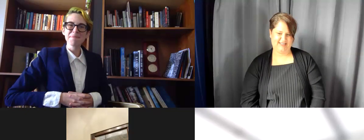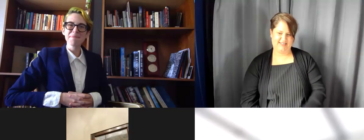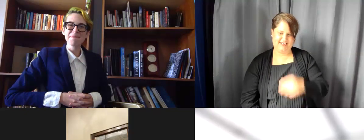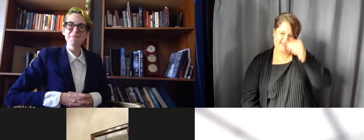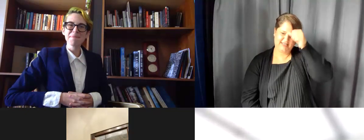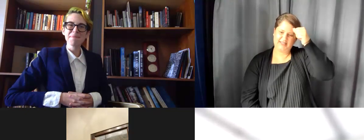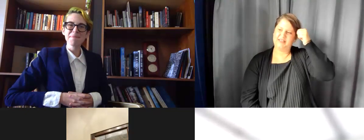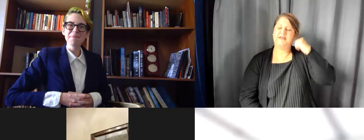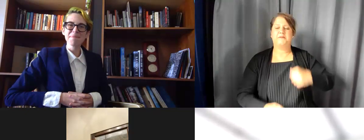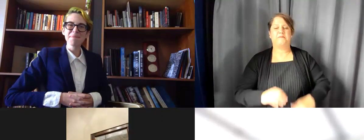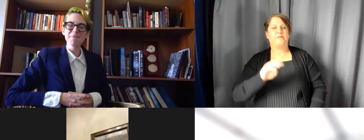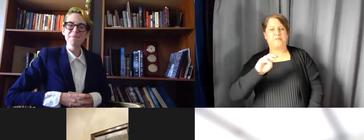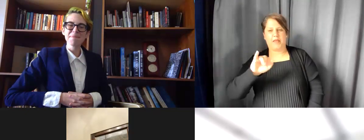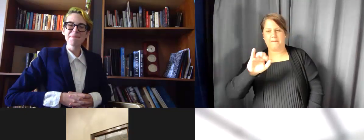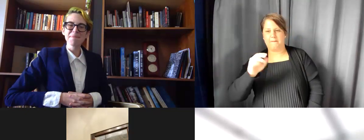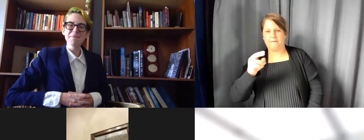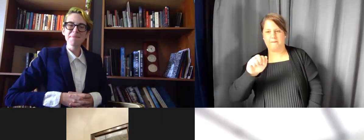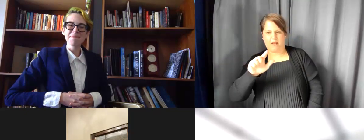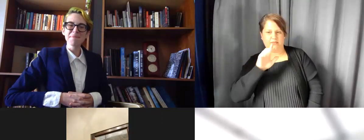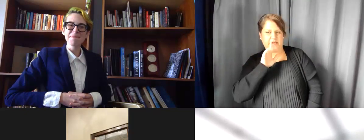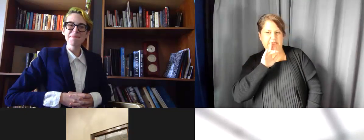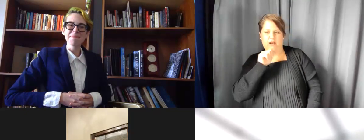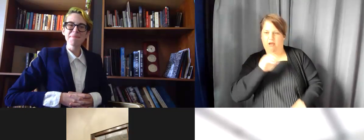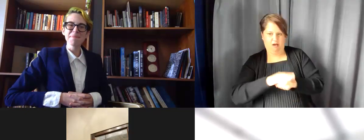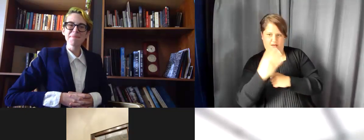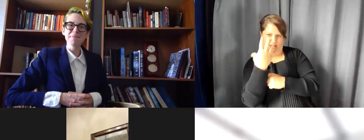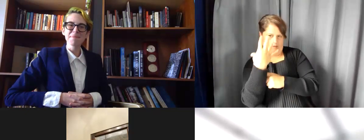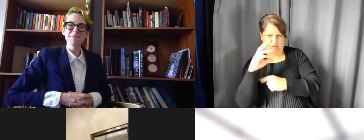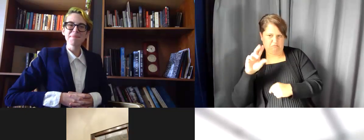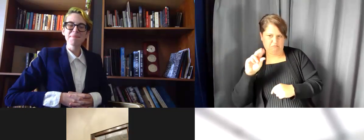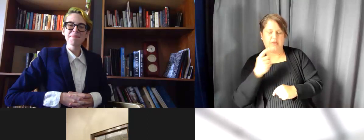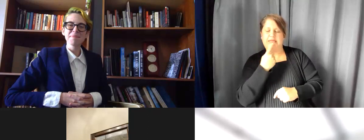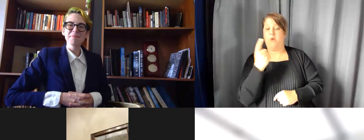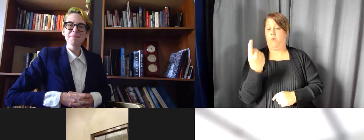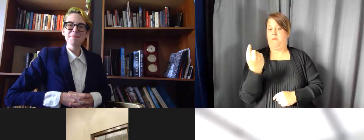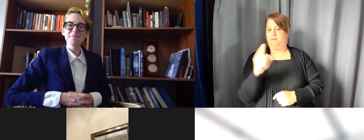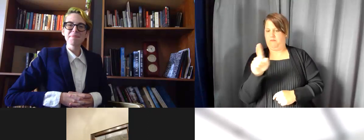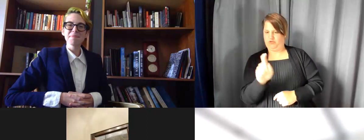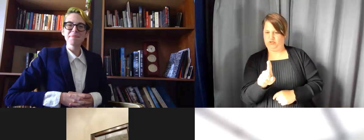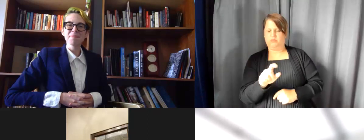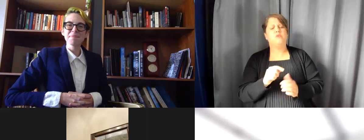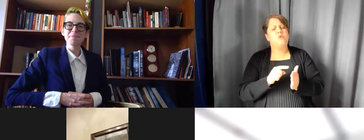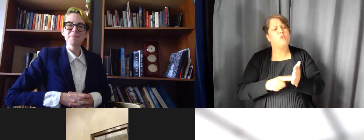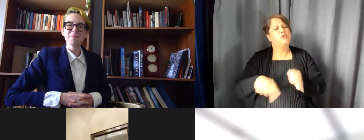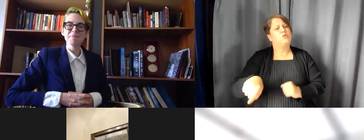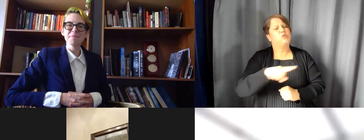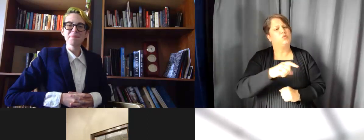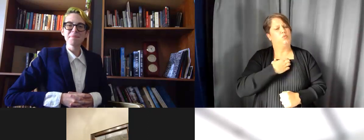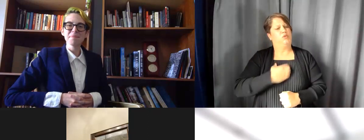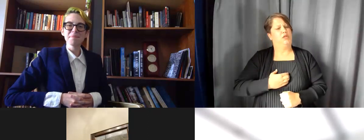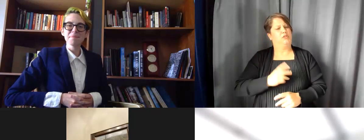Michael Libby: This is Michael. We have one more question. It says, what do you wish people better understood about disability.